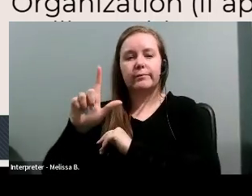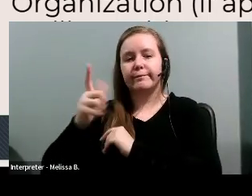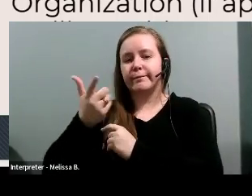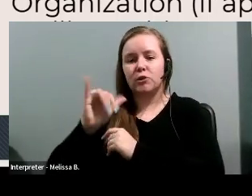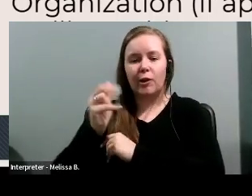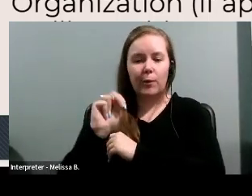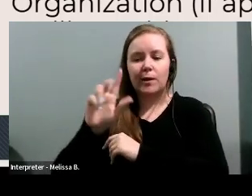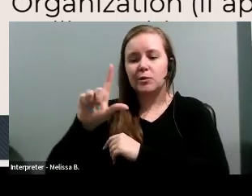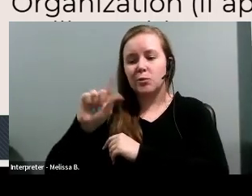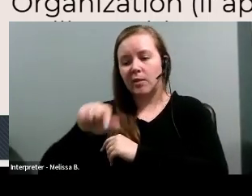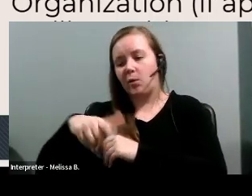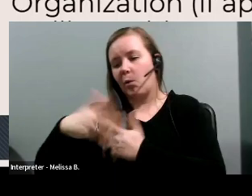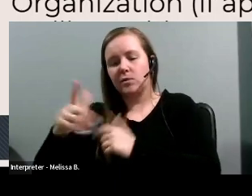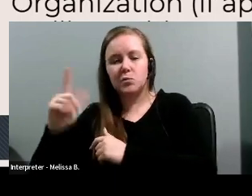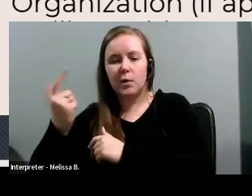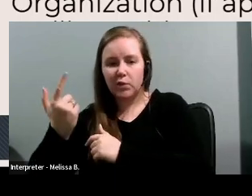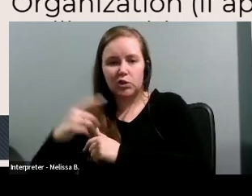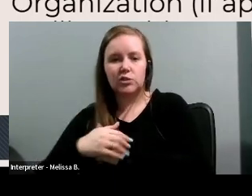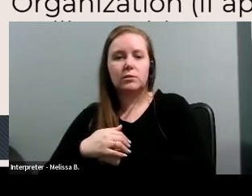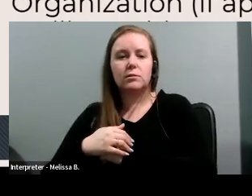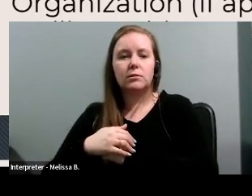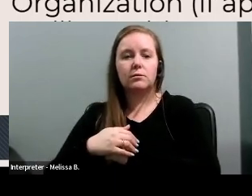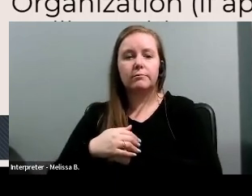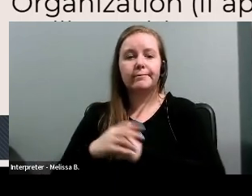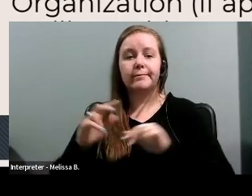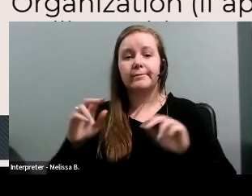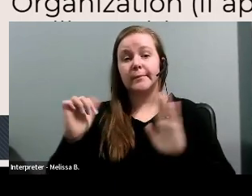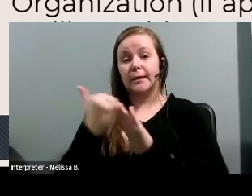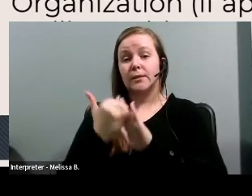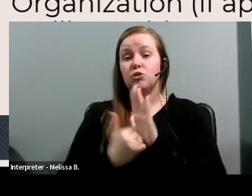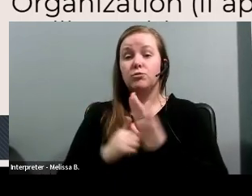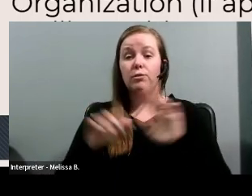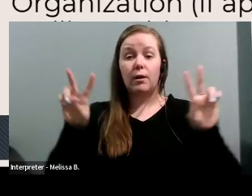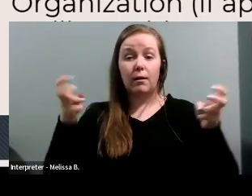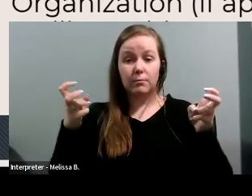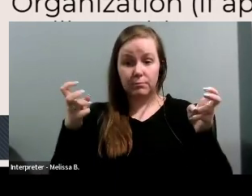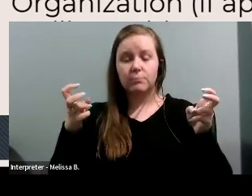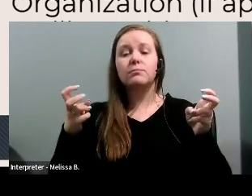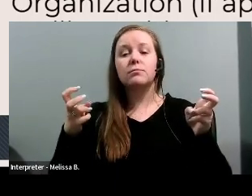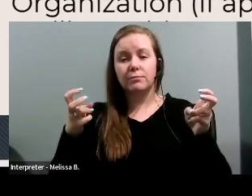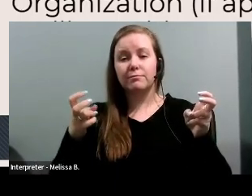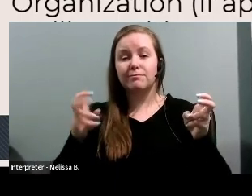Shannon Spencer (she/her): The agenda item, for example, you know. Shannon Spencer (she/her): That agenda item that we clicked on before.